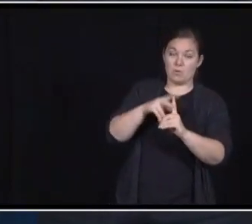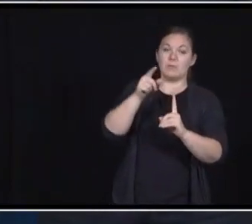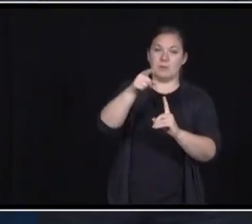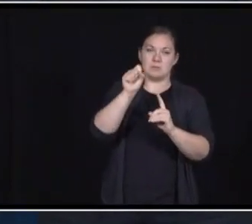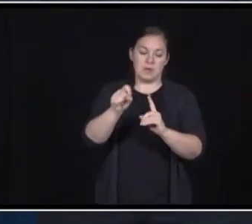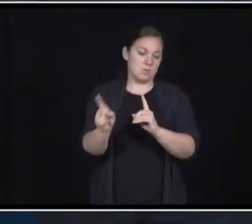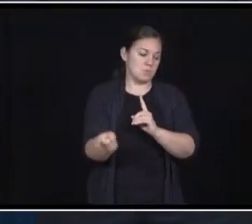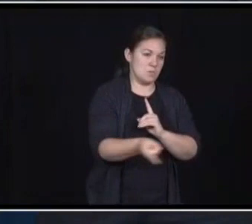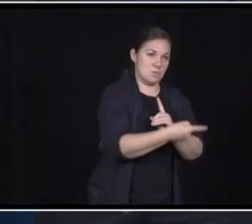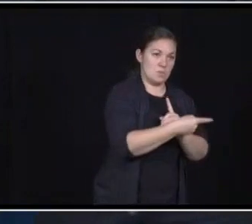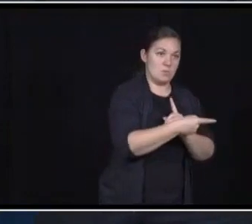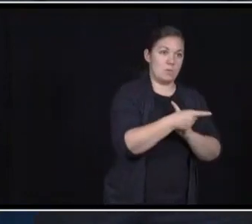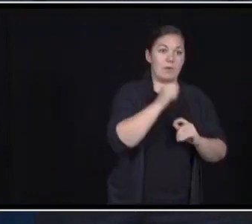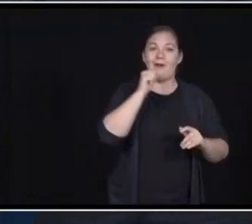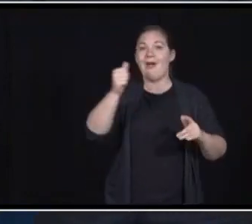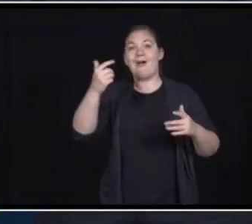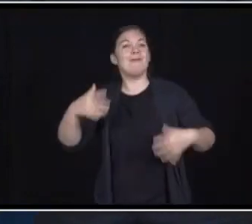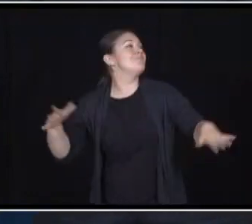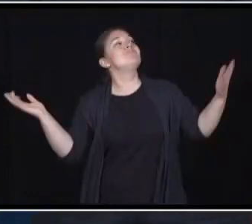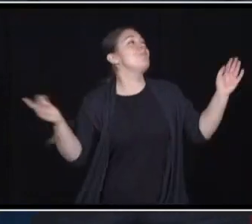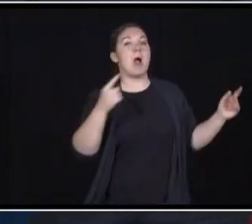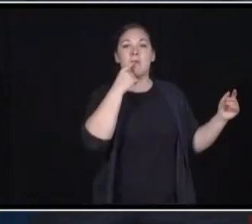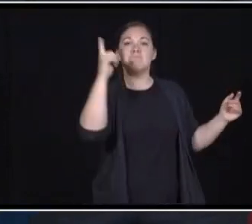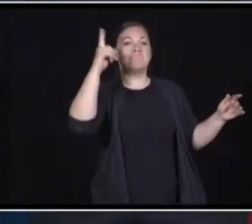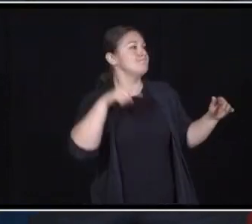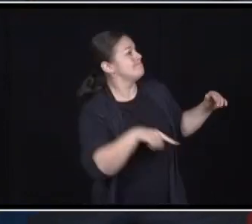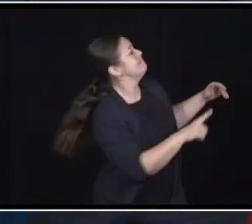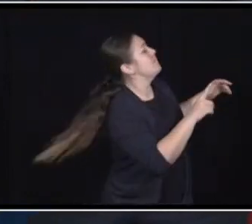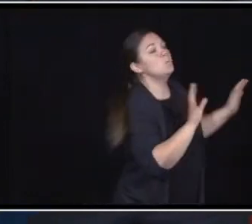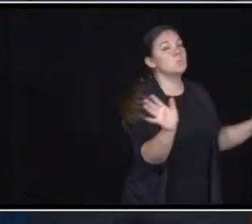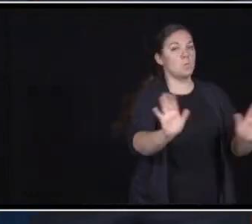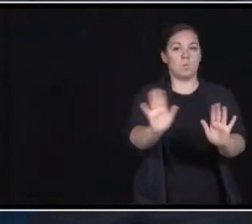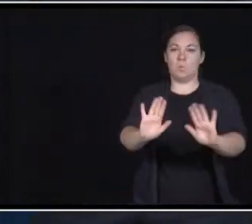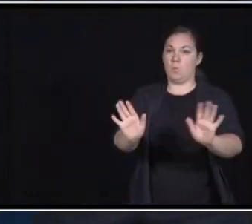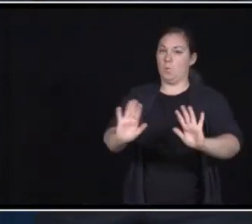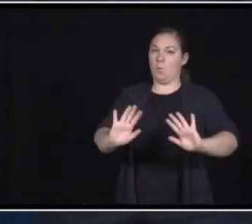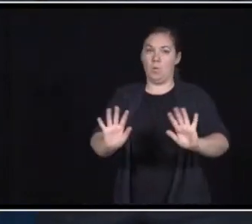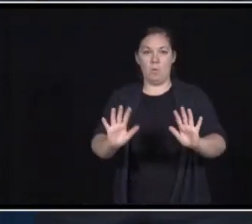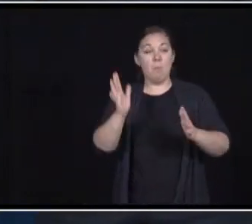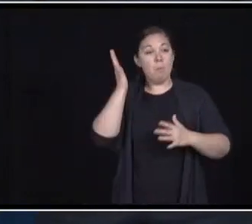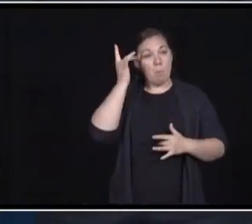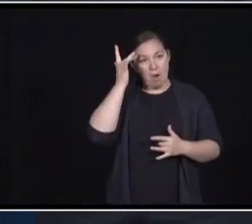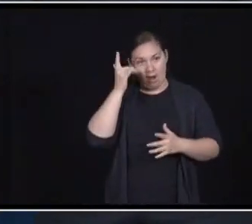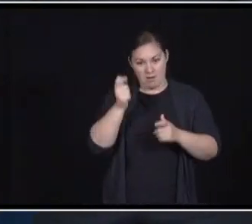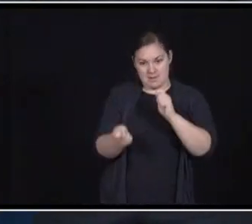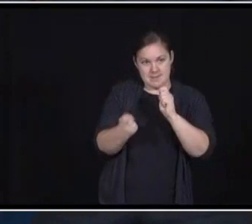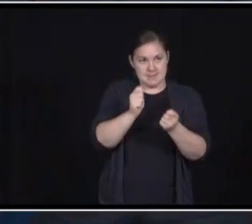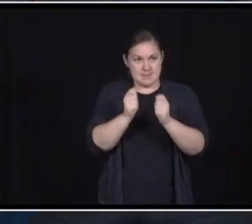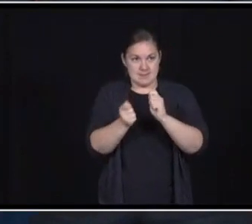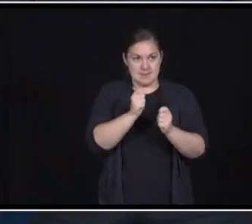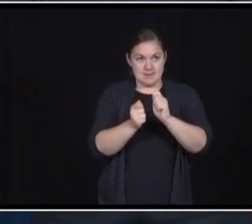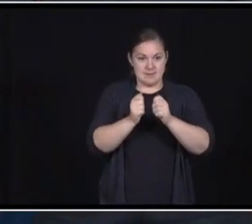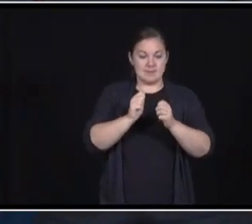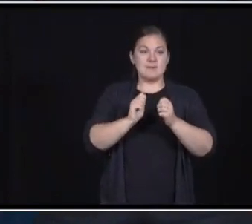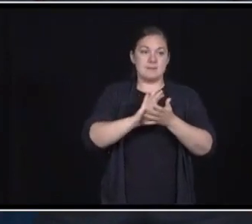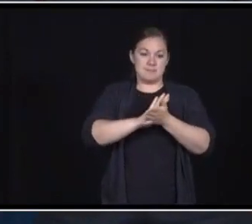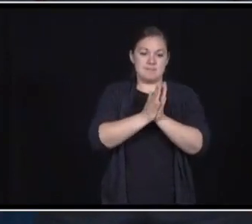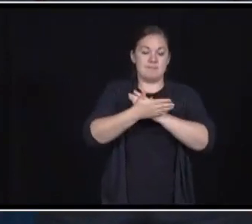To make sure people, if they are to had an appointment, they could go in. But there were no walk-ins that were